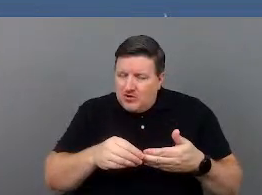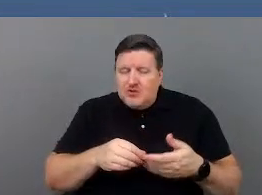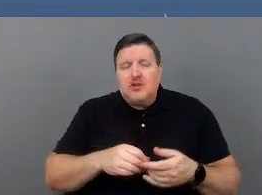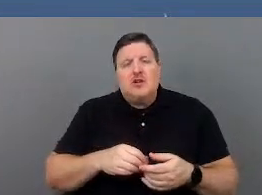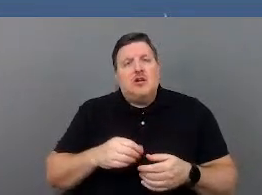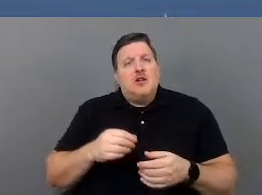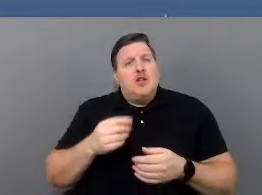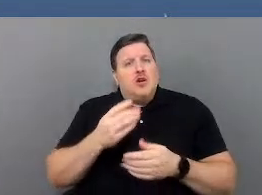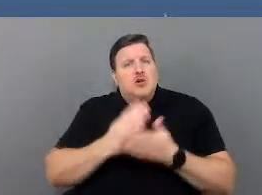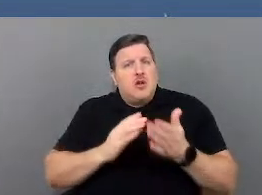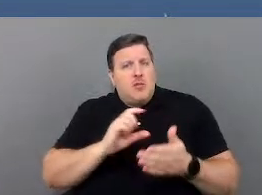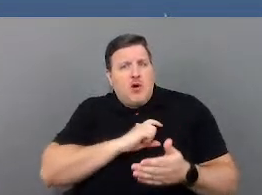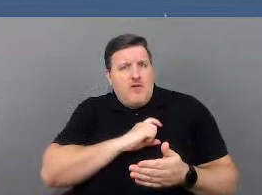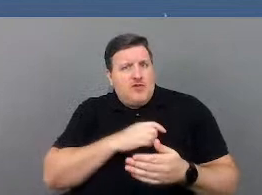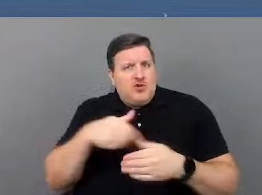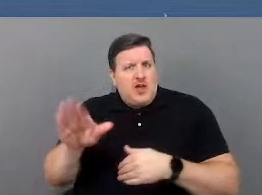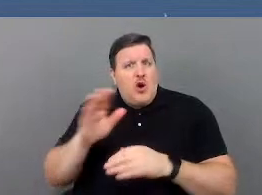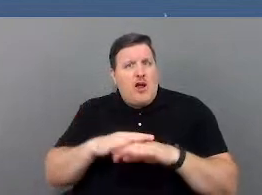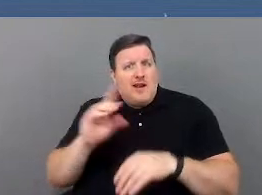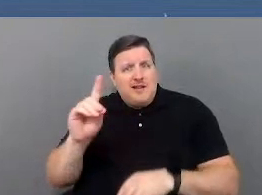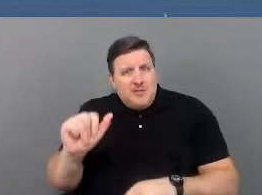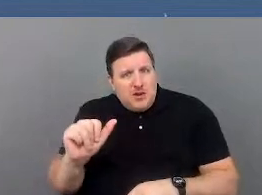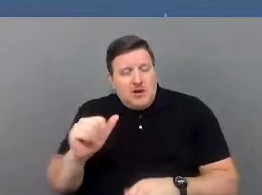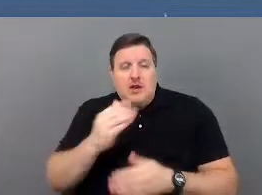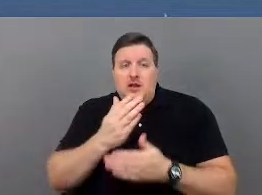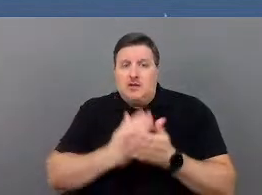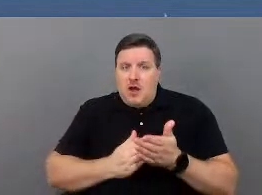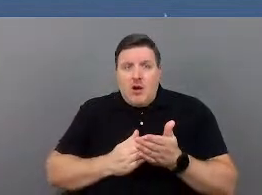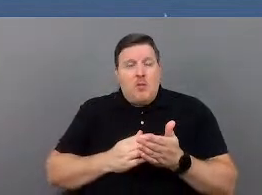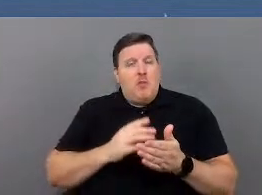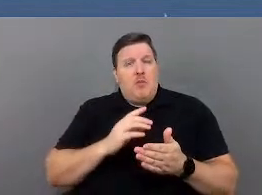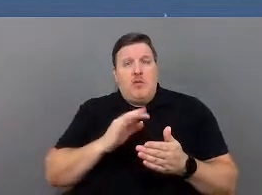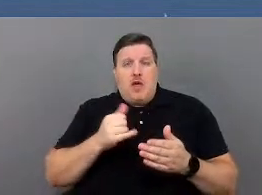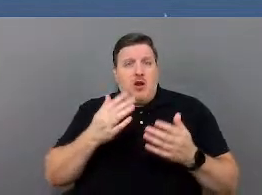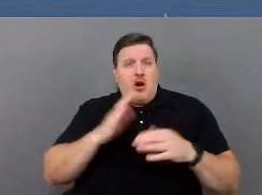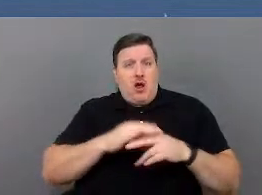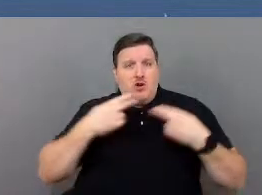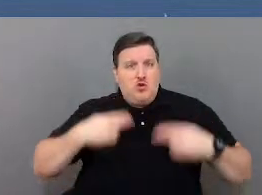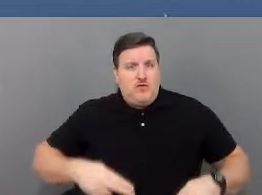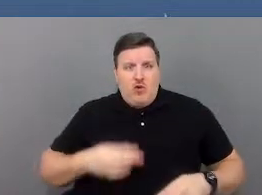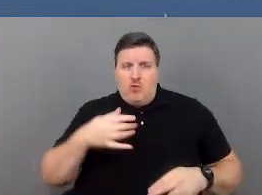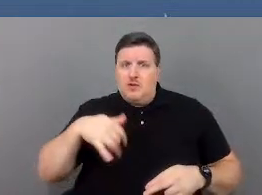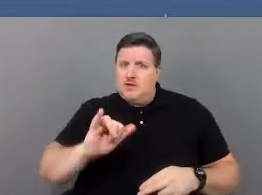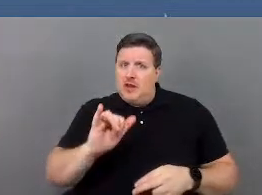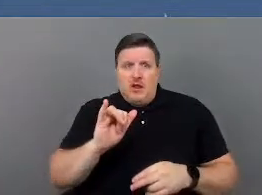TO MENTION THE OFFICERS STILL IN UNIFORM ARE THAT THE DEPARTMENT THE MAYOR PROPOSES TO GIVE $27 MILLION